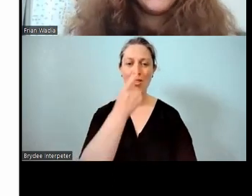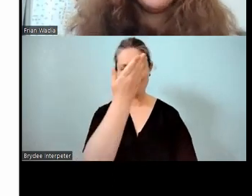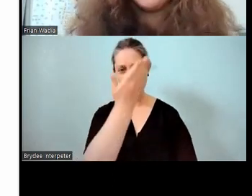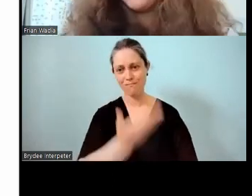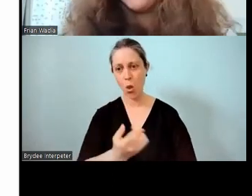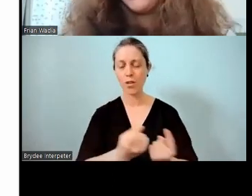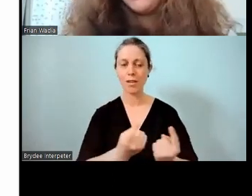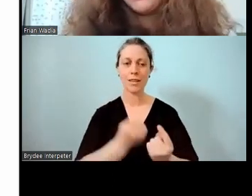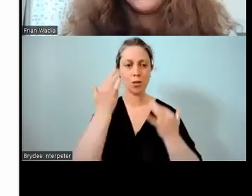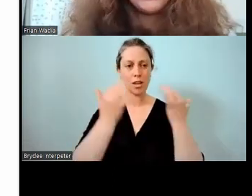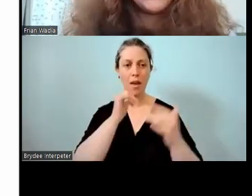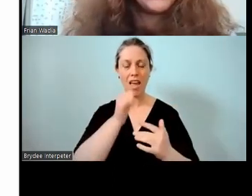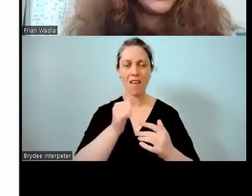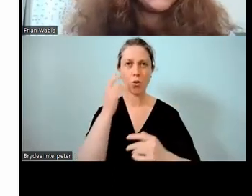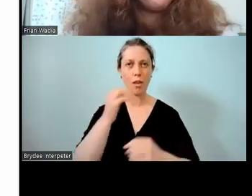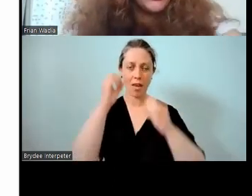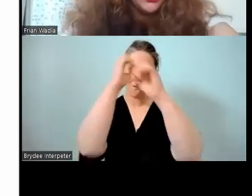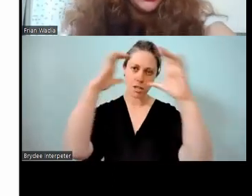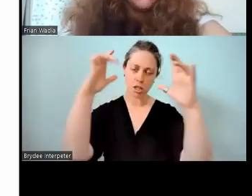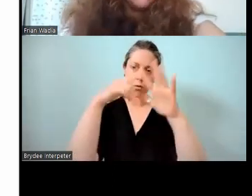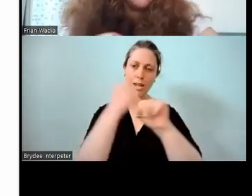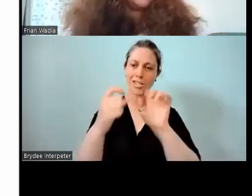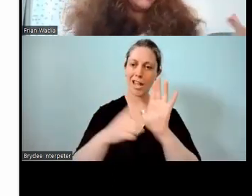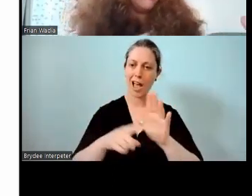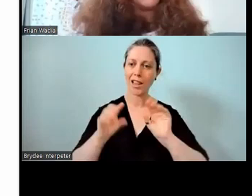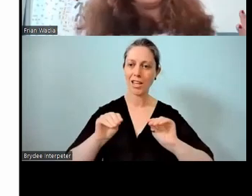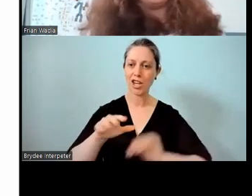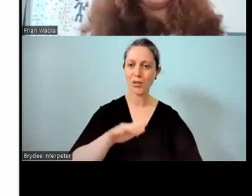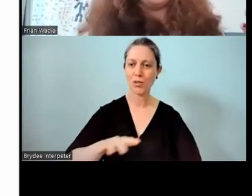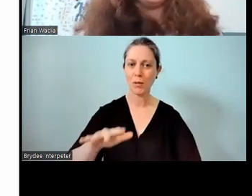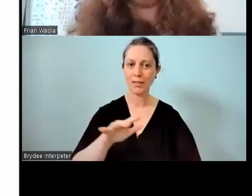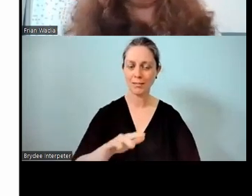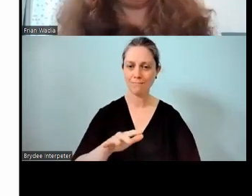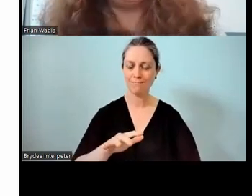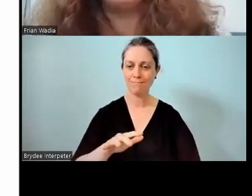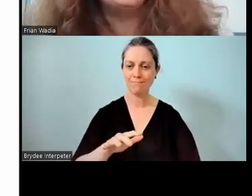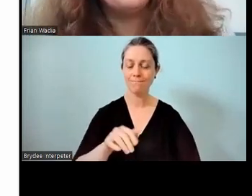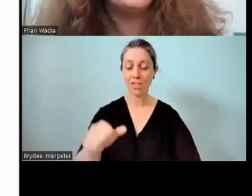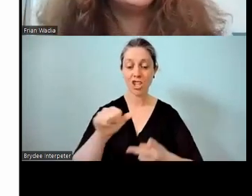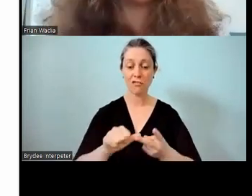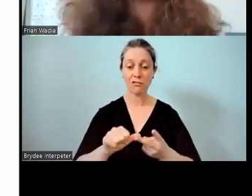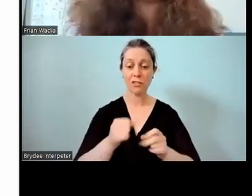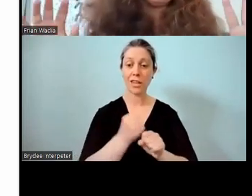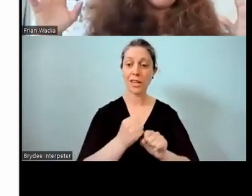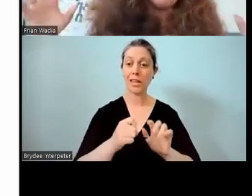EGL vision in the education space. Now, quickly, I wanna run through the EGL principles.